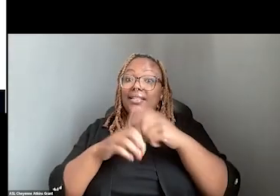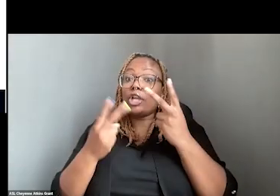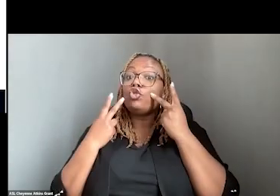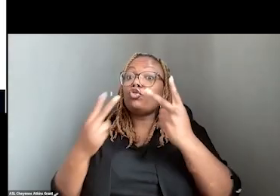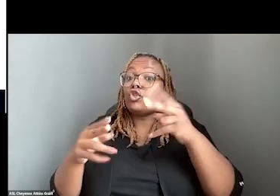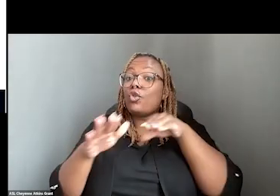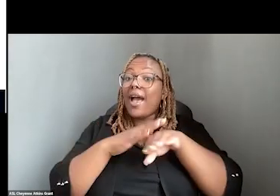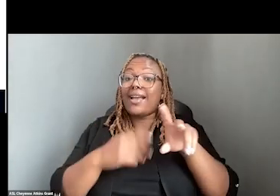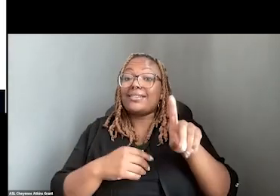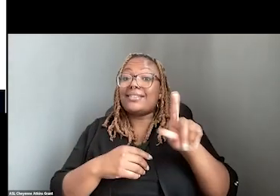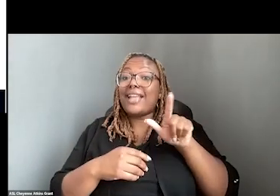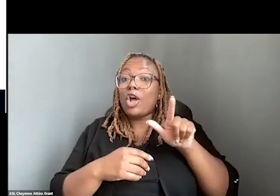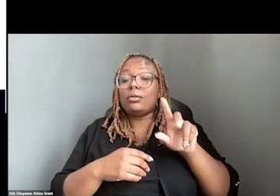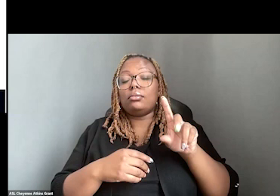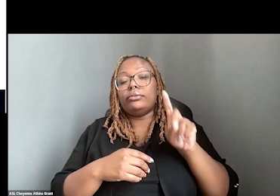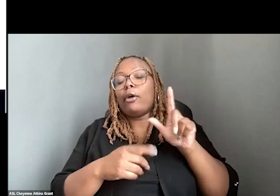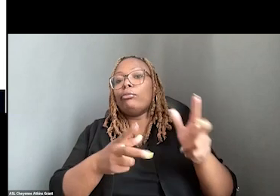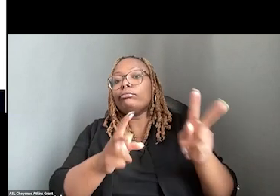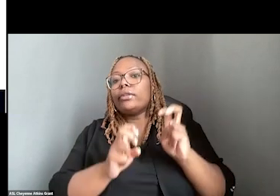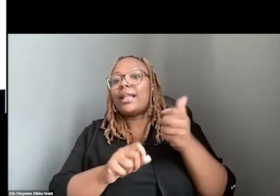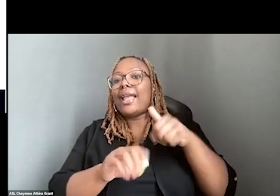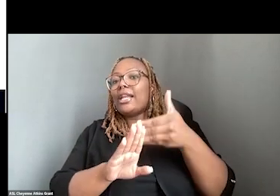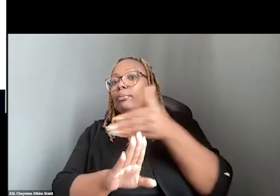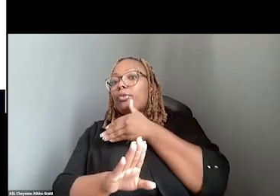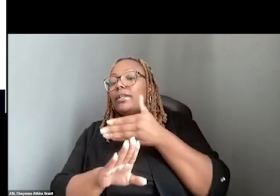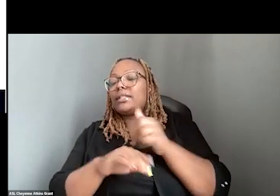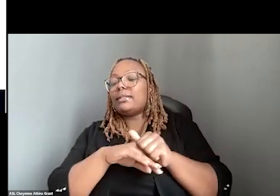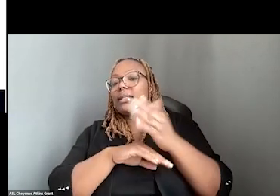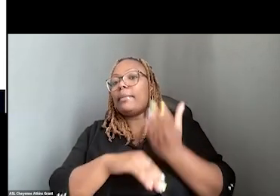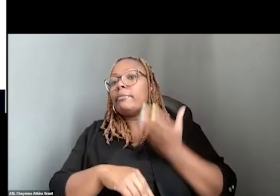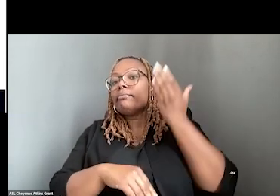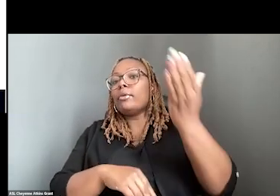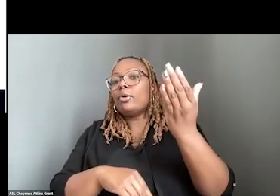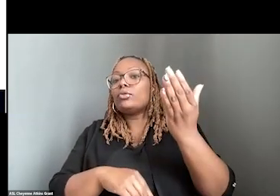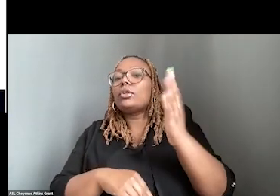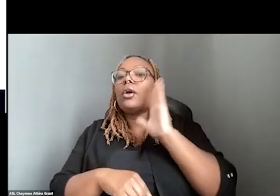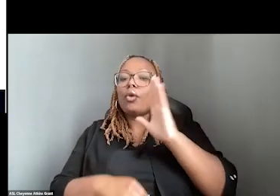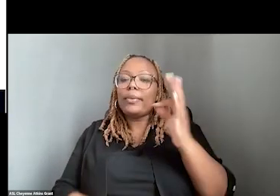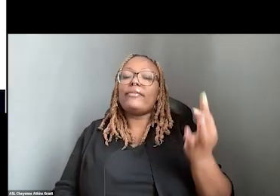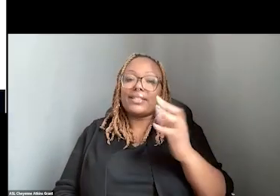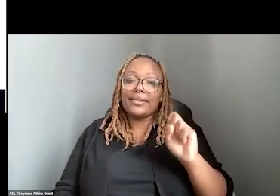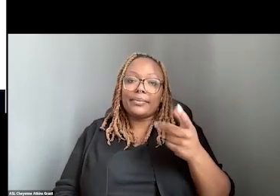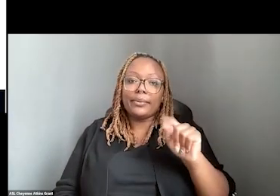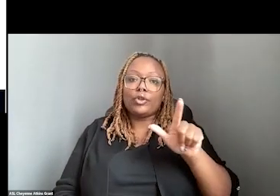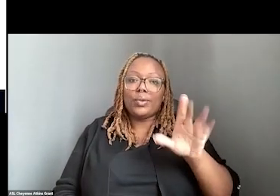download any previously submitted FastLane supplemental funding requests will be Friday, September 29th, 11 p.m.